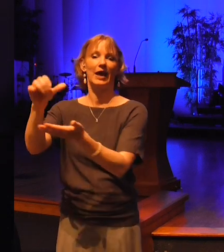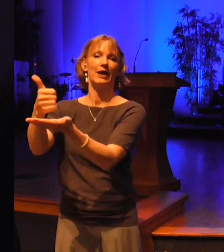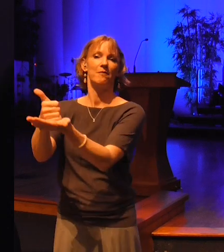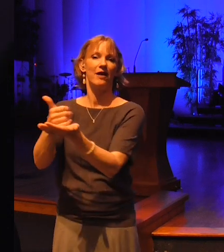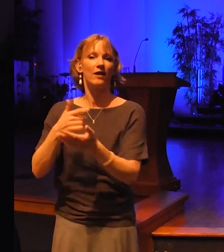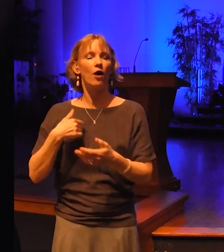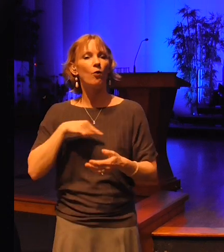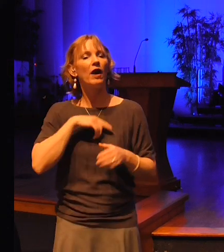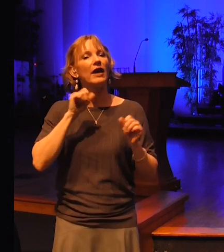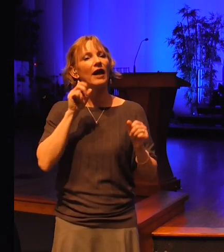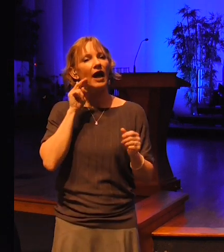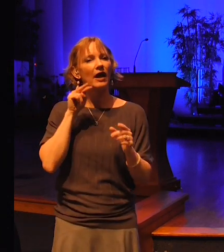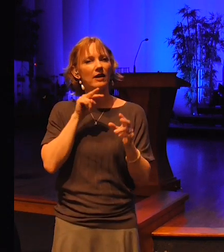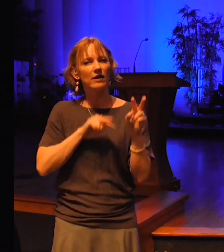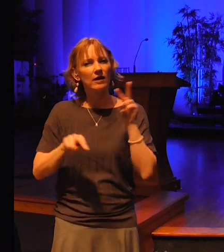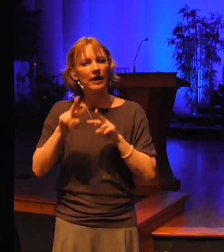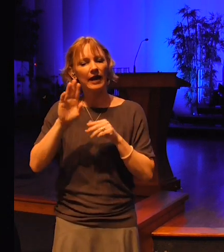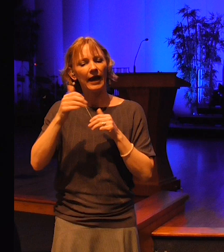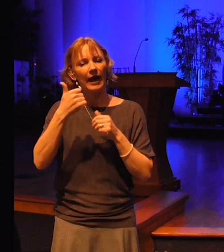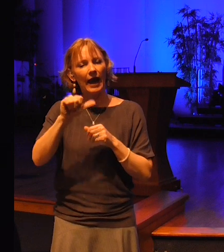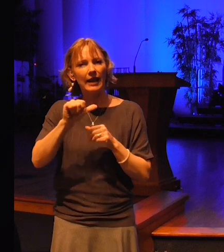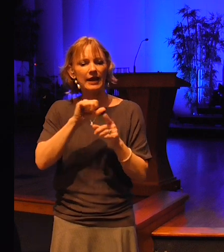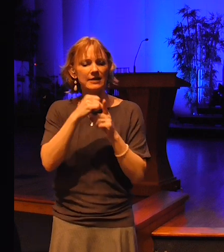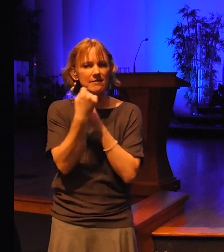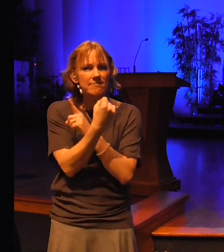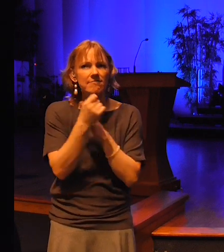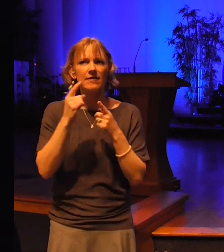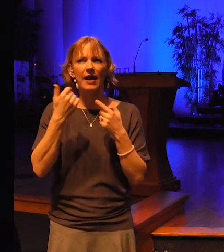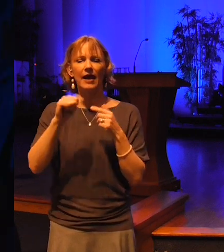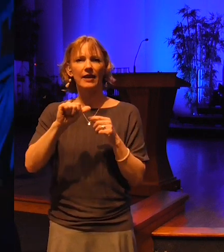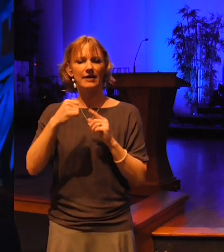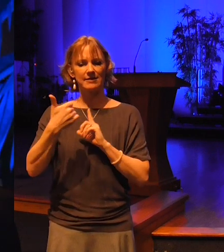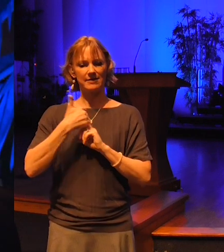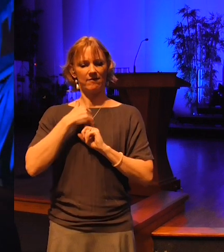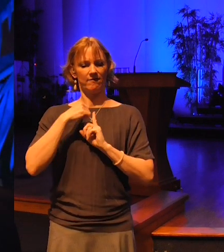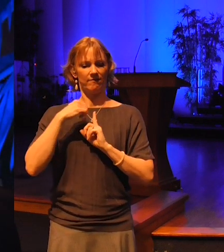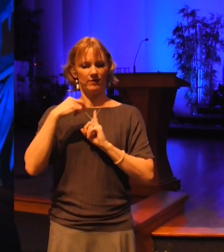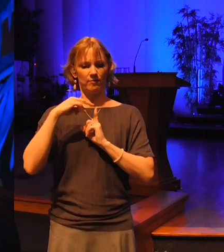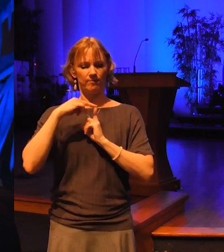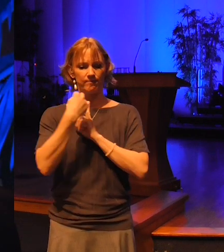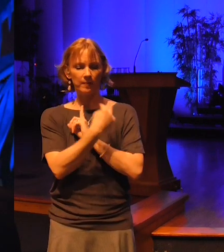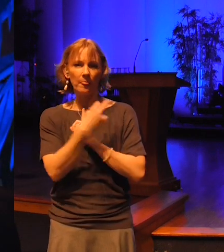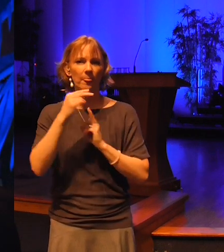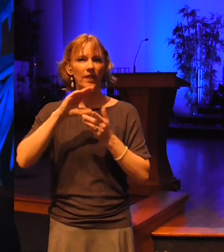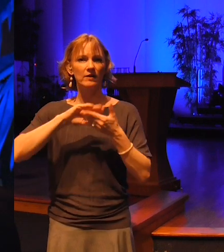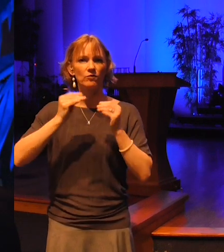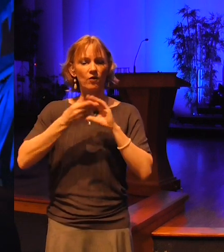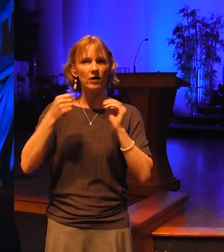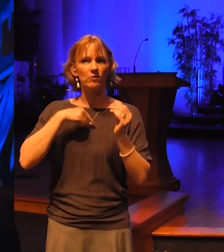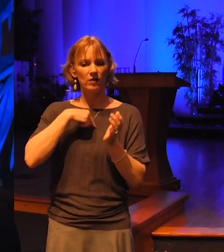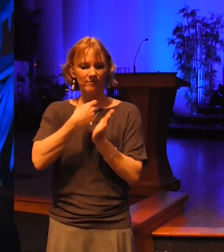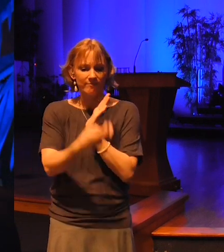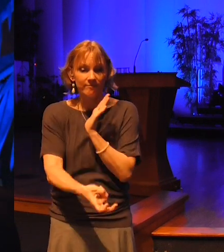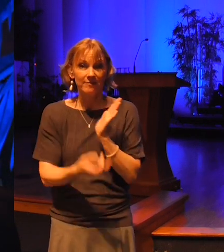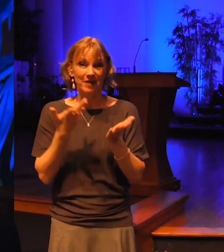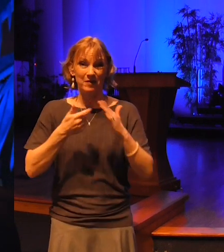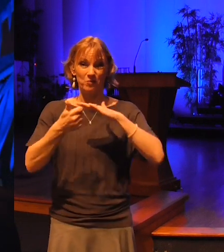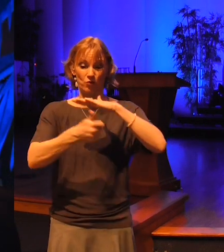self-image we have about ourselves story that we are caught up in perhaps even drowning in and say